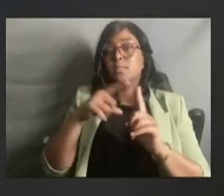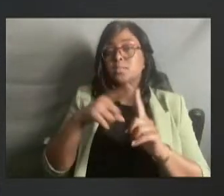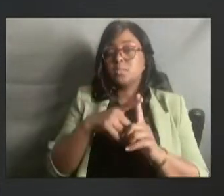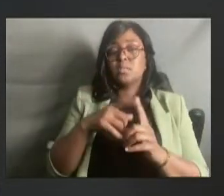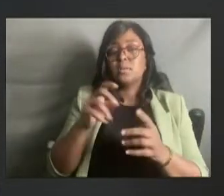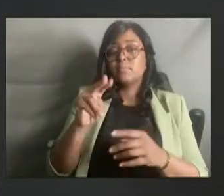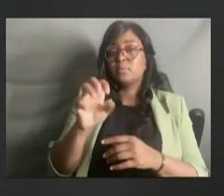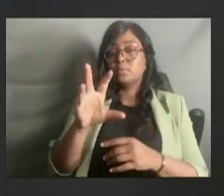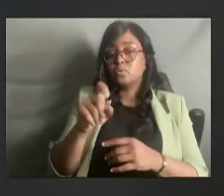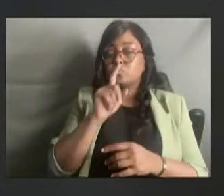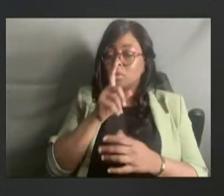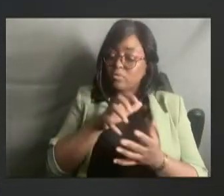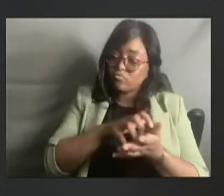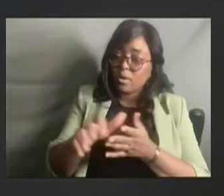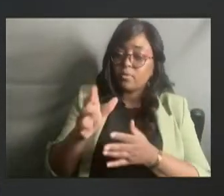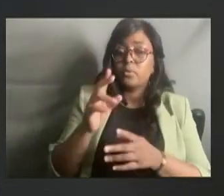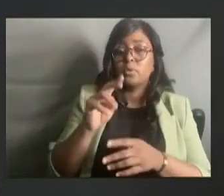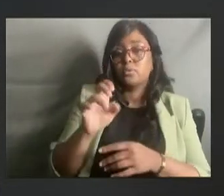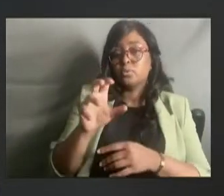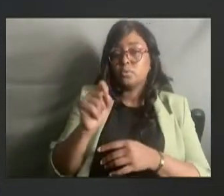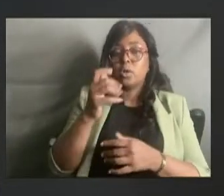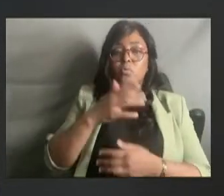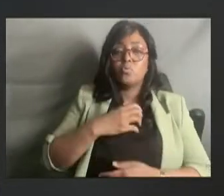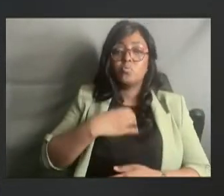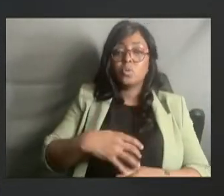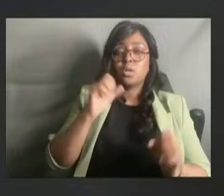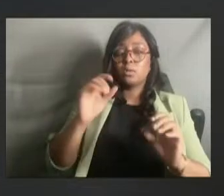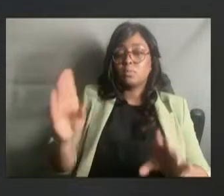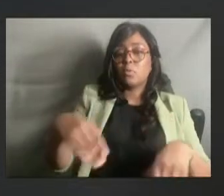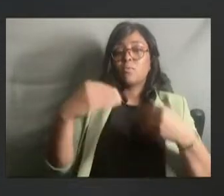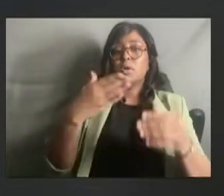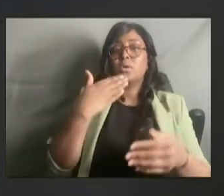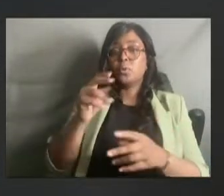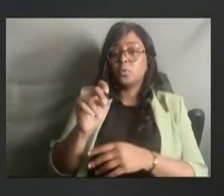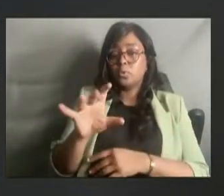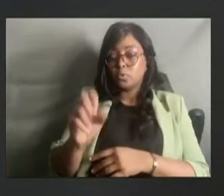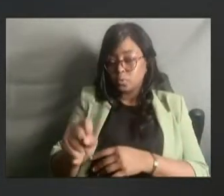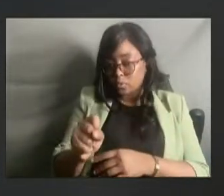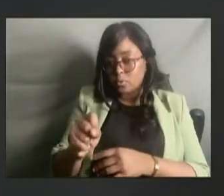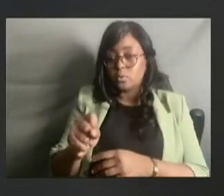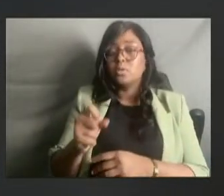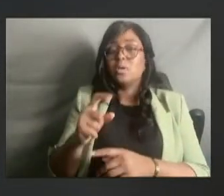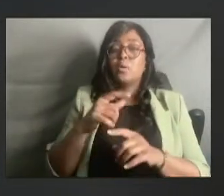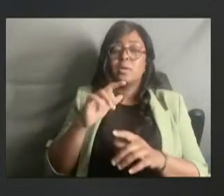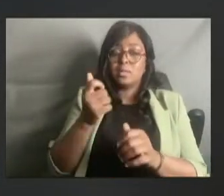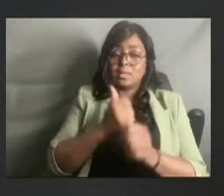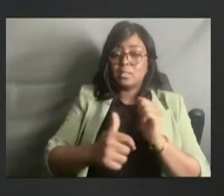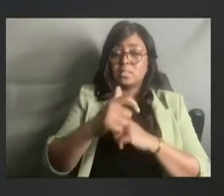appreciate you too. I know it's not positive news. It's actually really rough news. I really wish